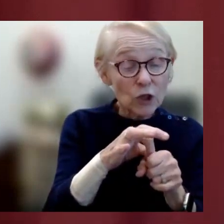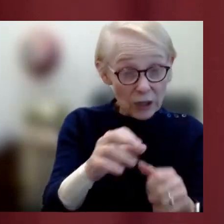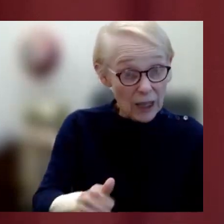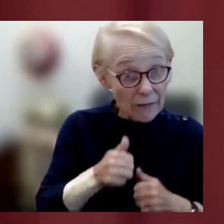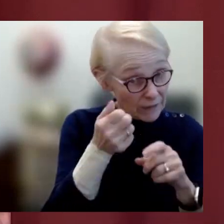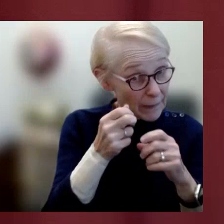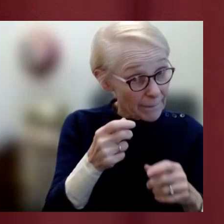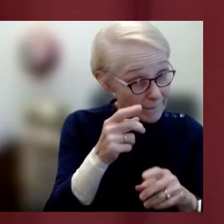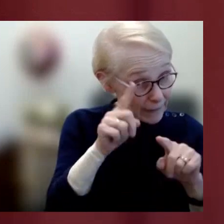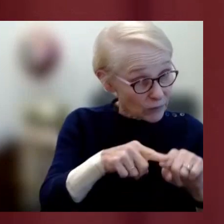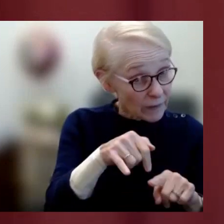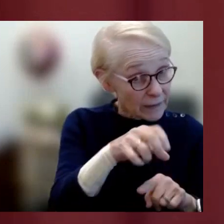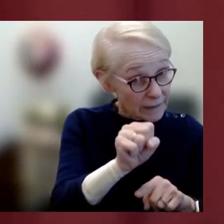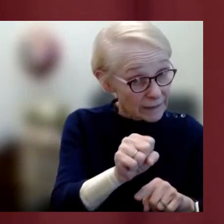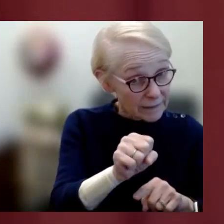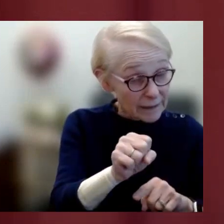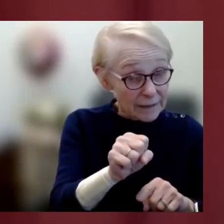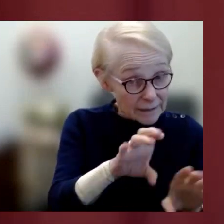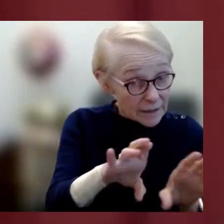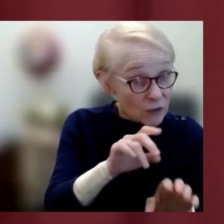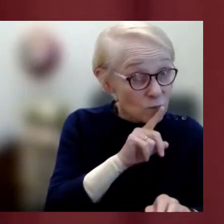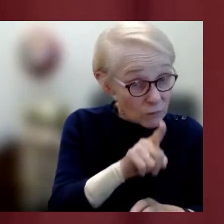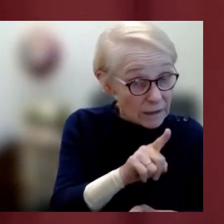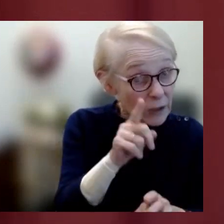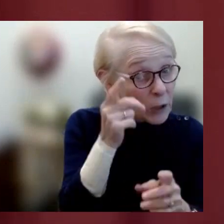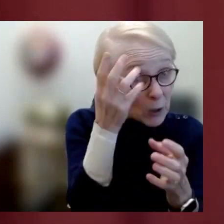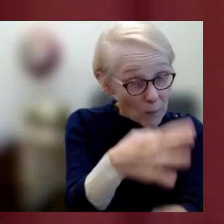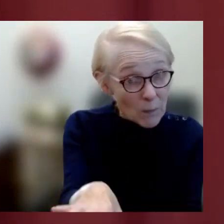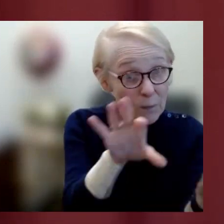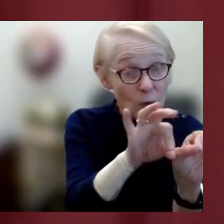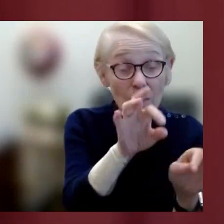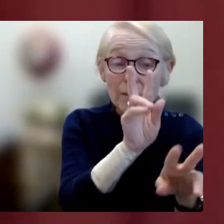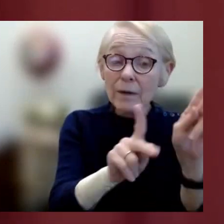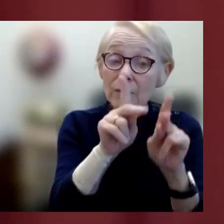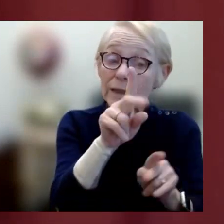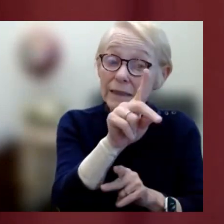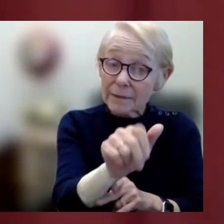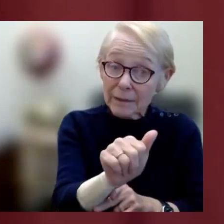so we just think it's really important for people with disabilities to have their voices heard when